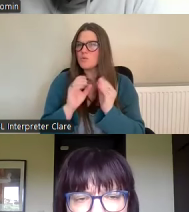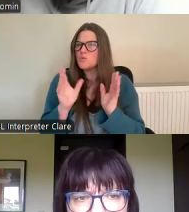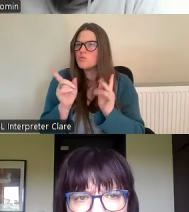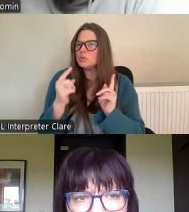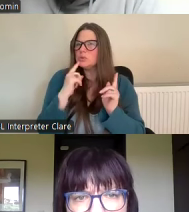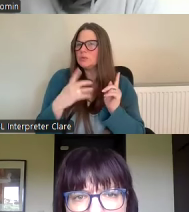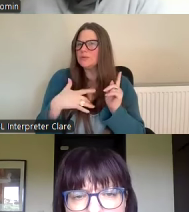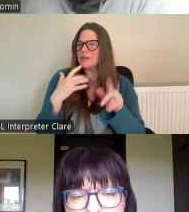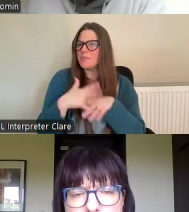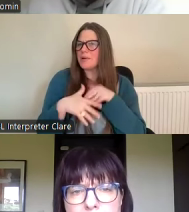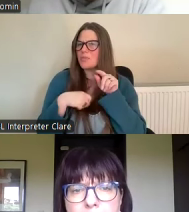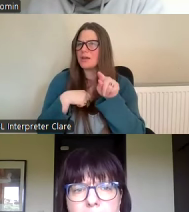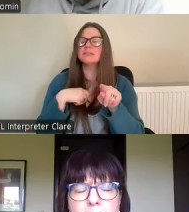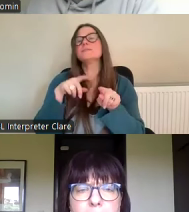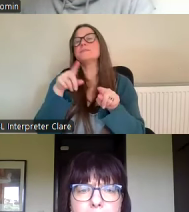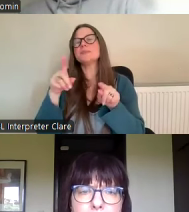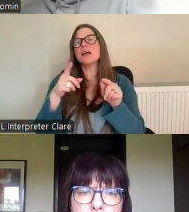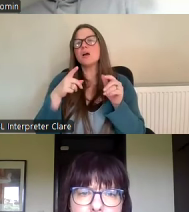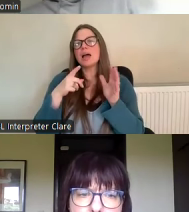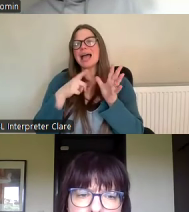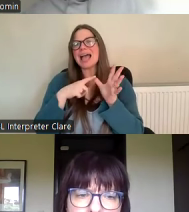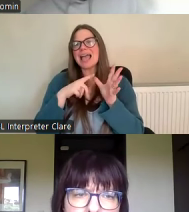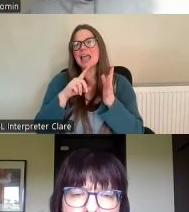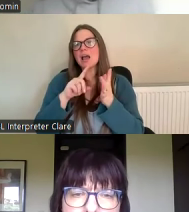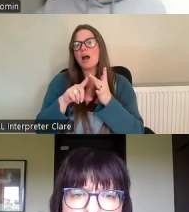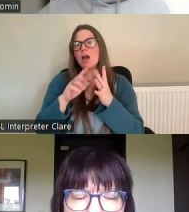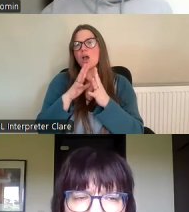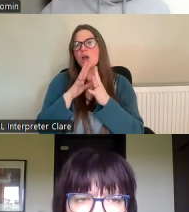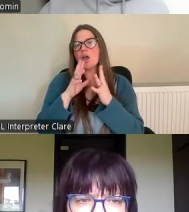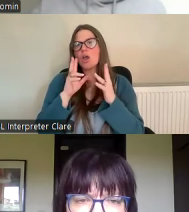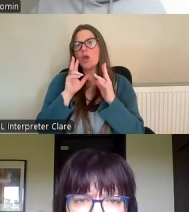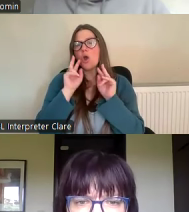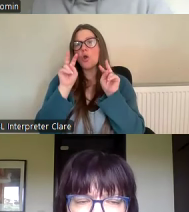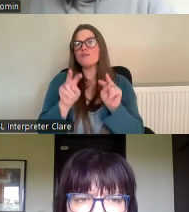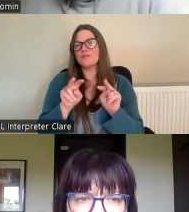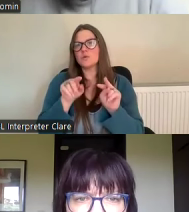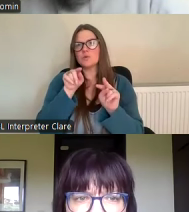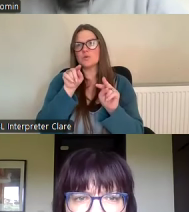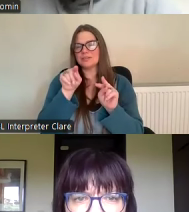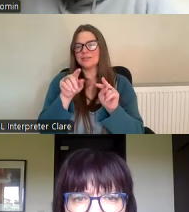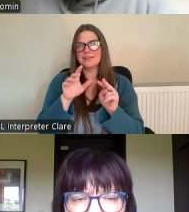Yes, so the AI overviews, they have rocked up everything within the search engine world.